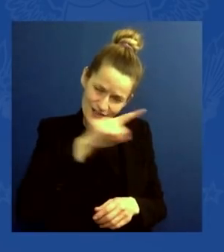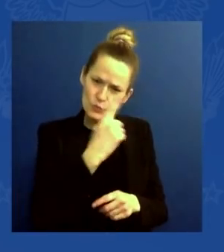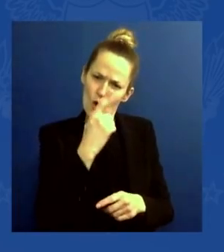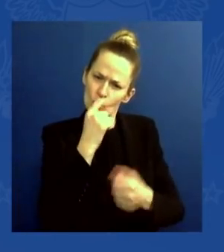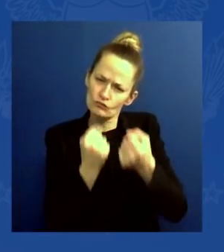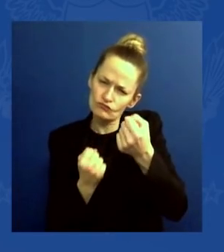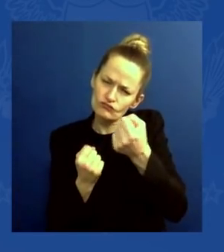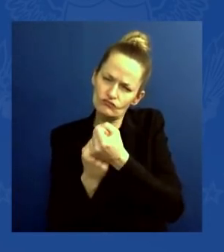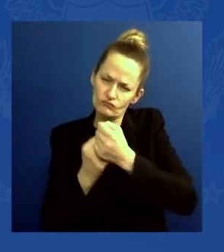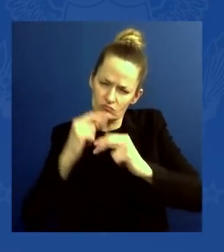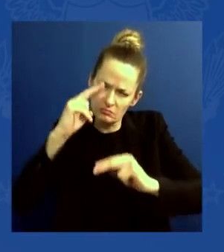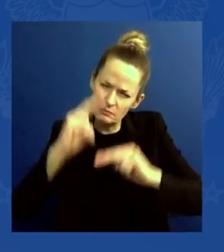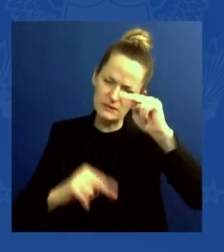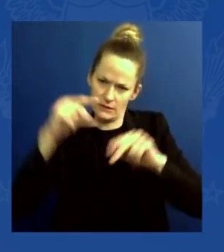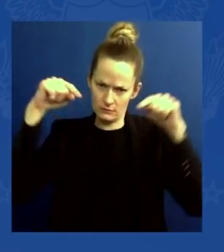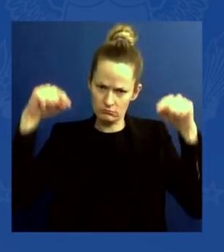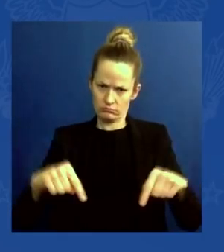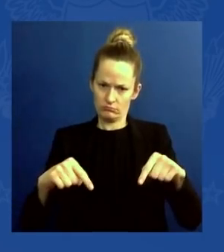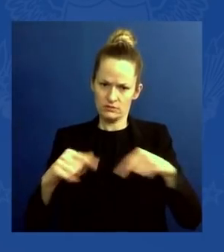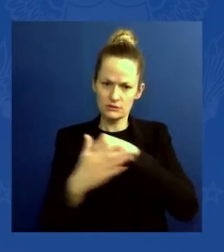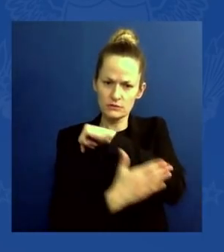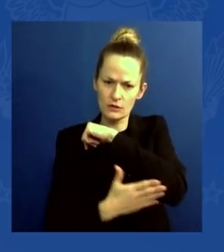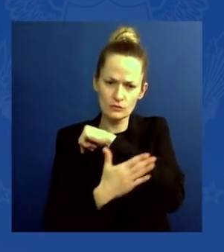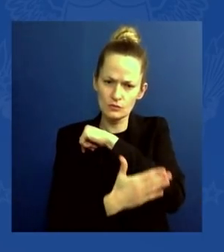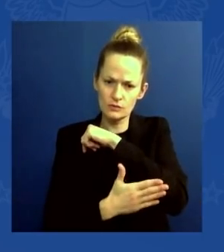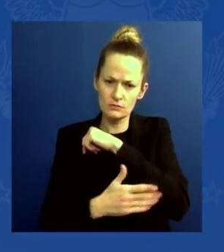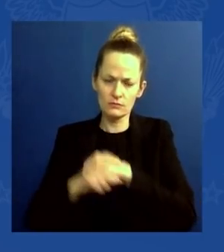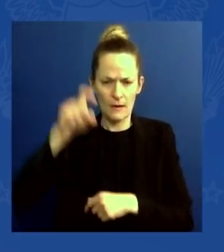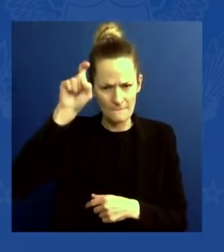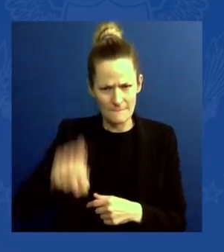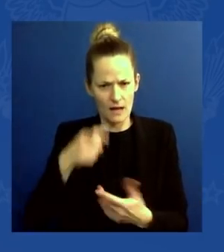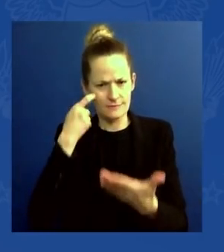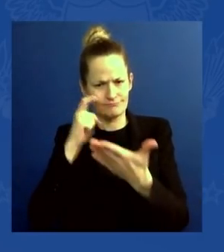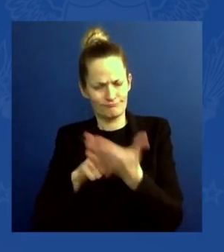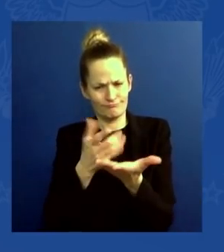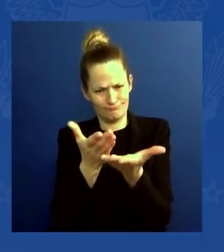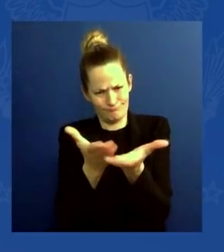was I said we have to begin to build an economy from the bottom up and the middle out.